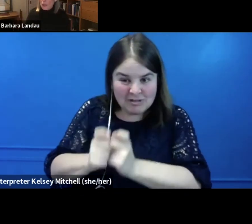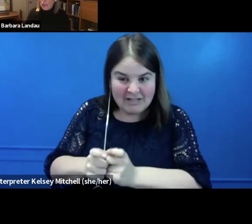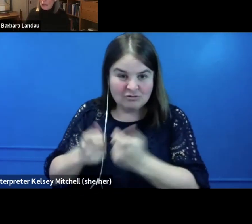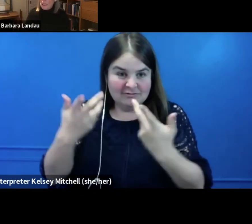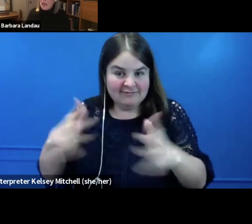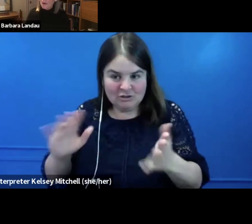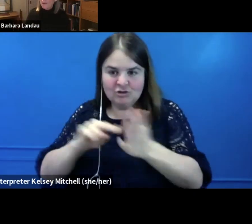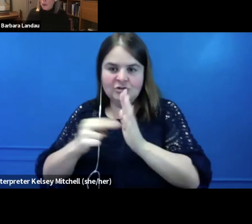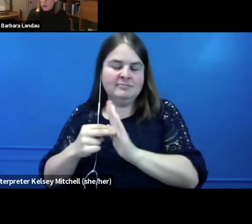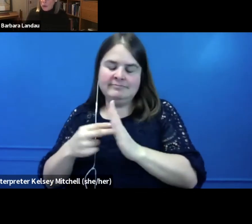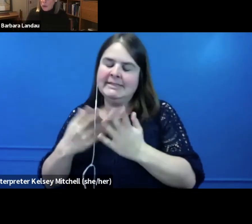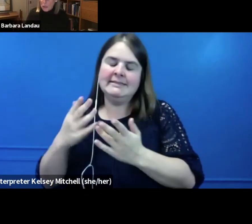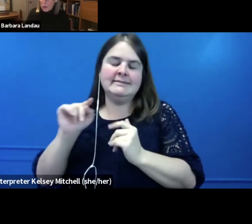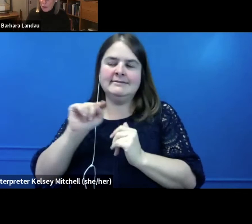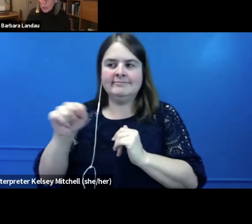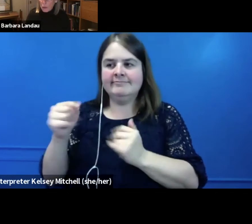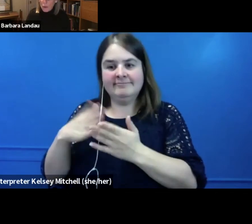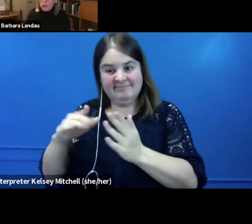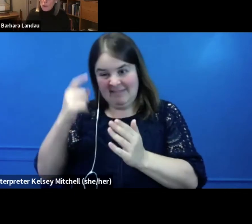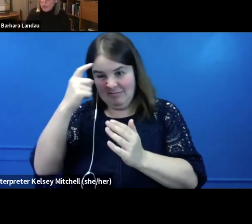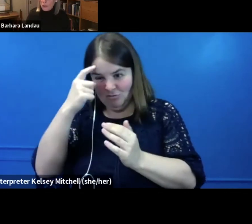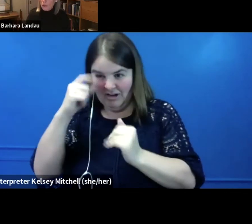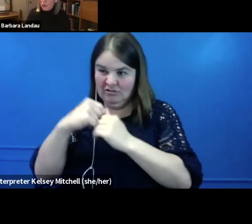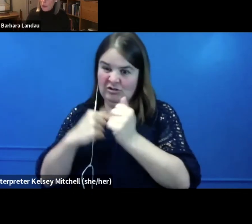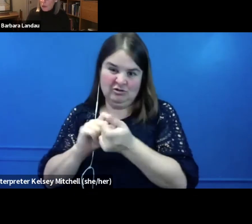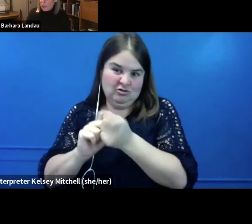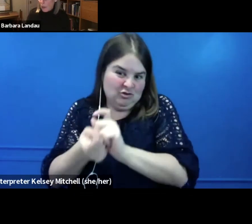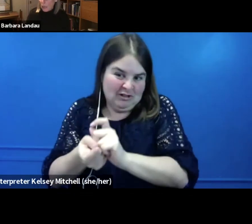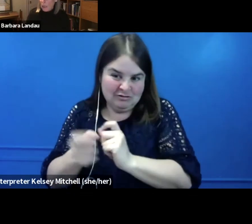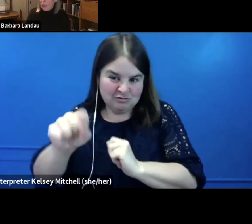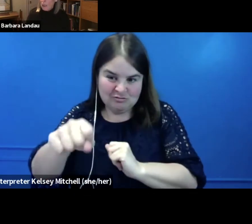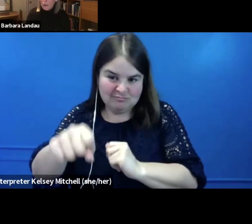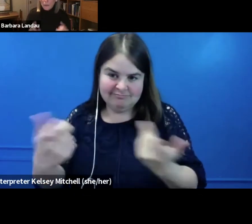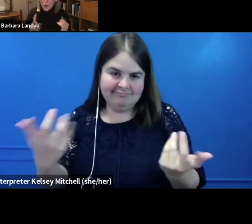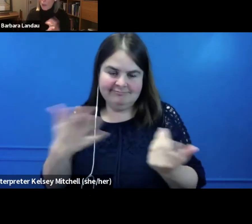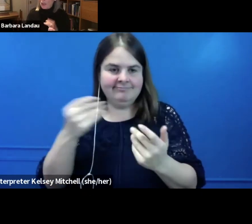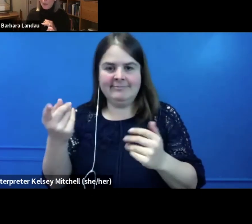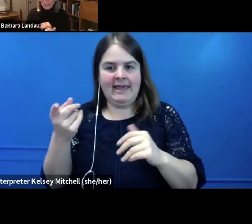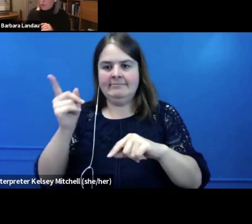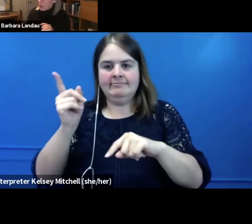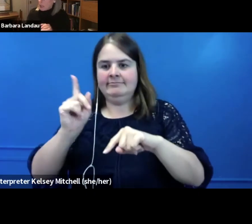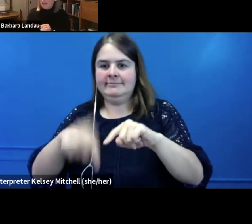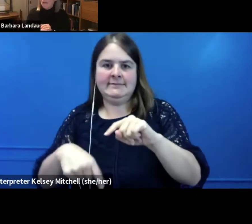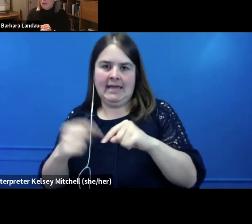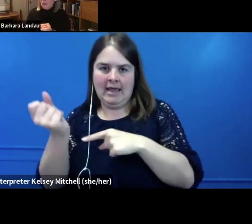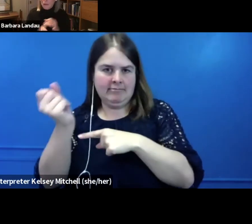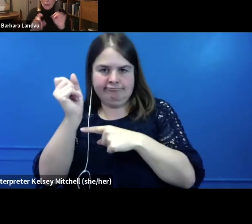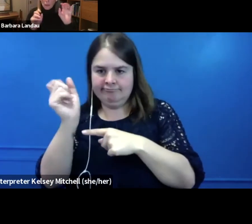at least some of voters jerry fodor's criteria for modularity